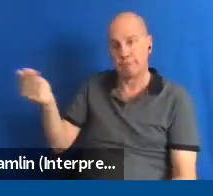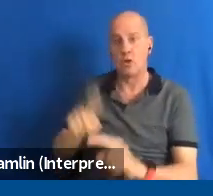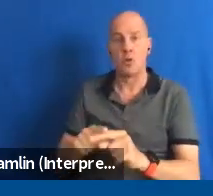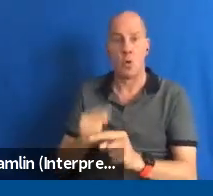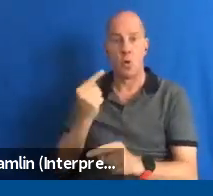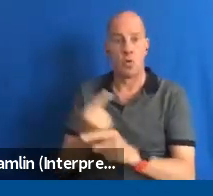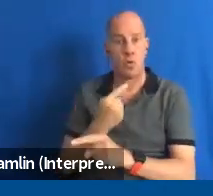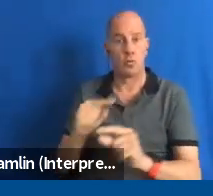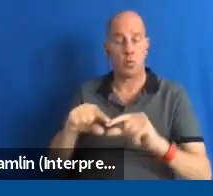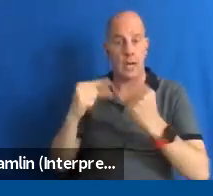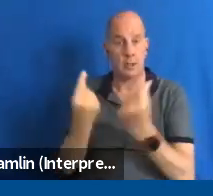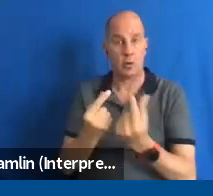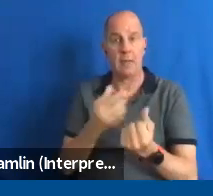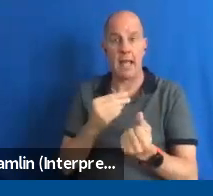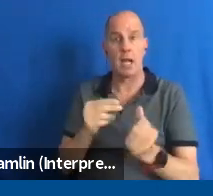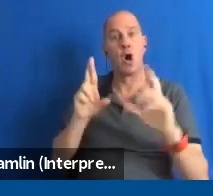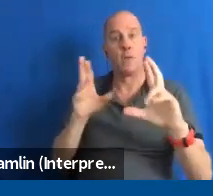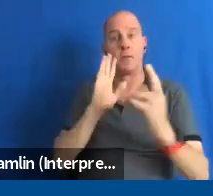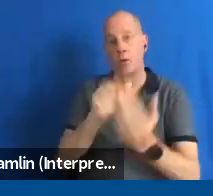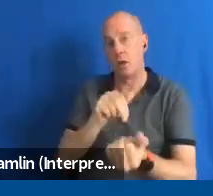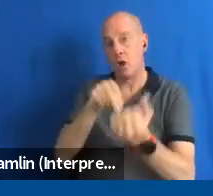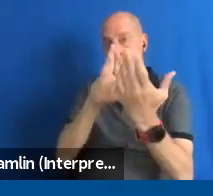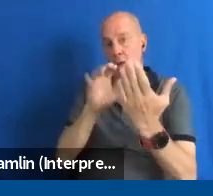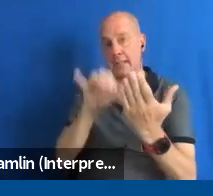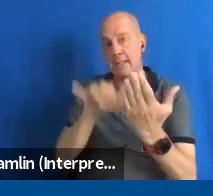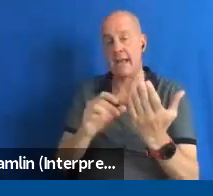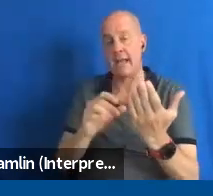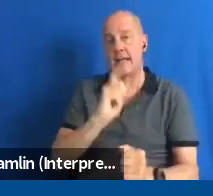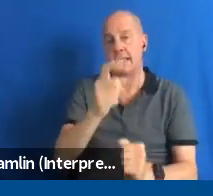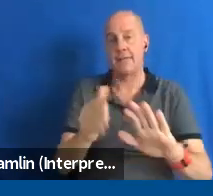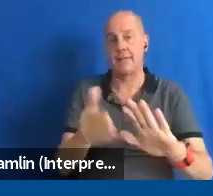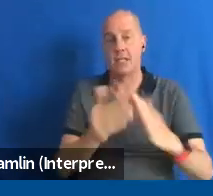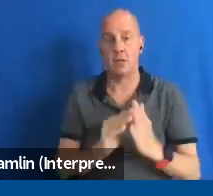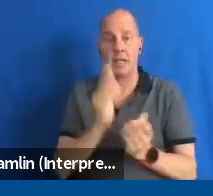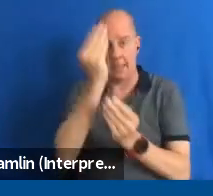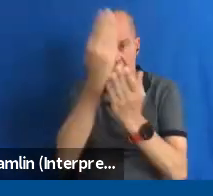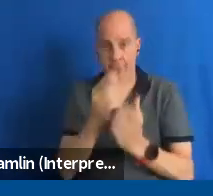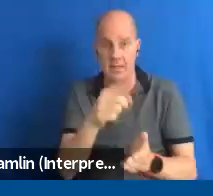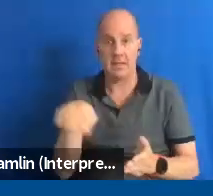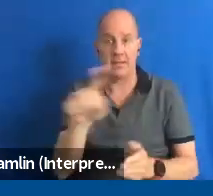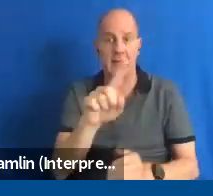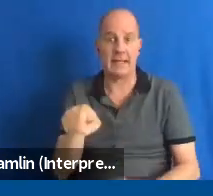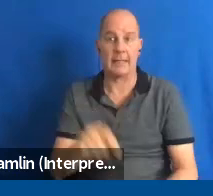hopefully address that and give the community the information that they need. We don't provide